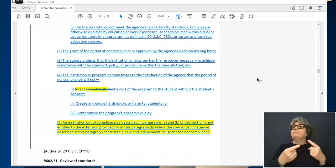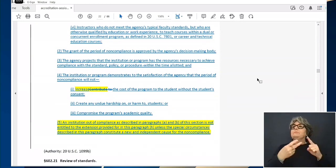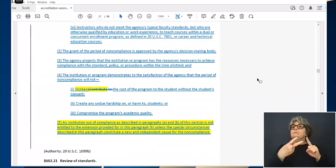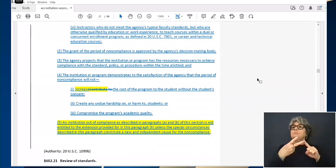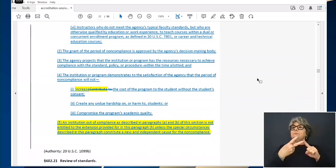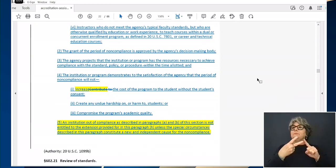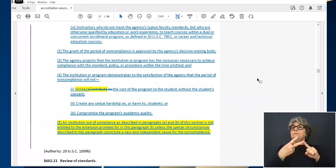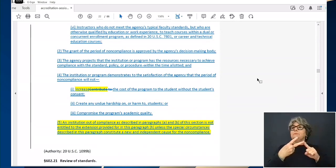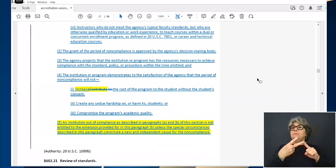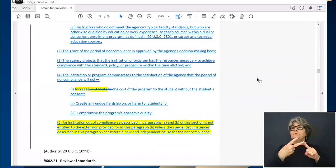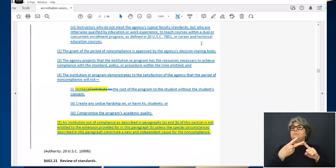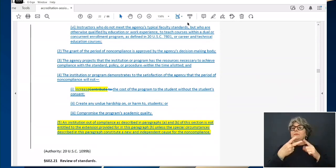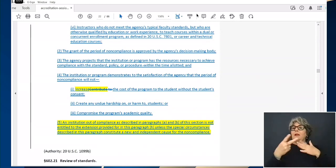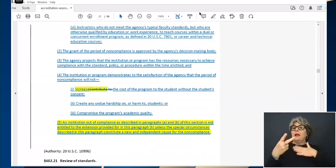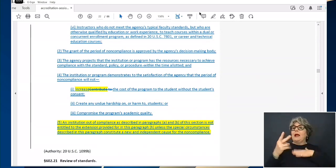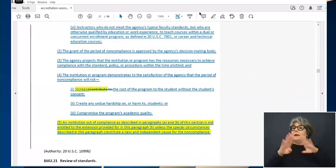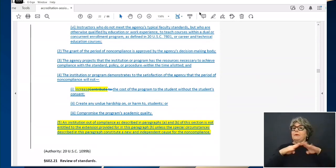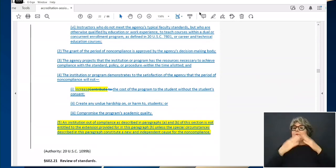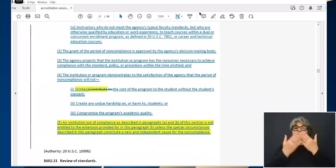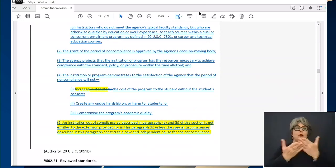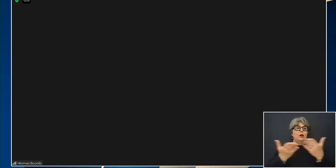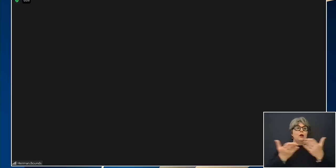happy to open it up to the floor for discussion.